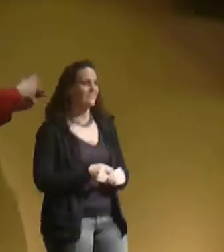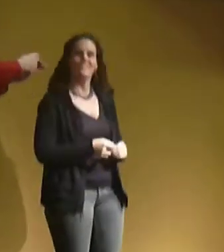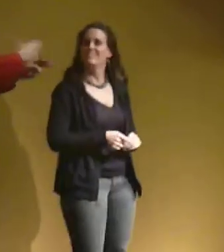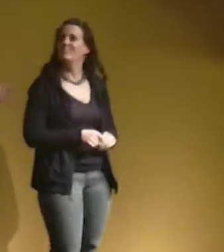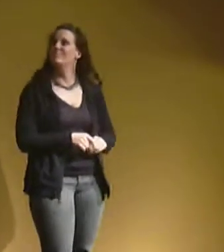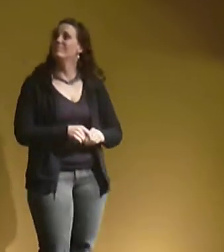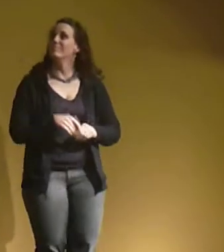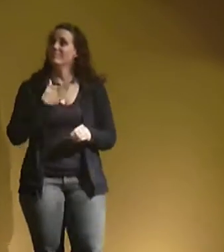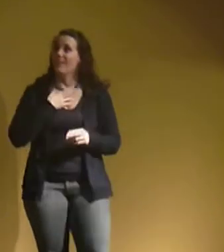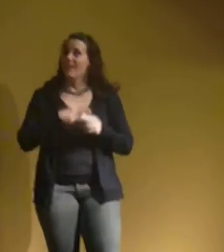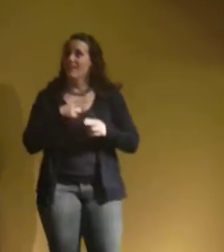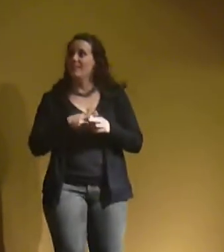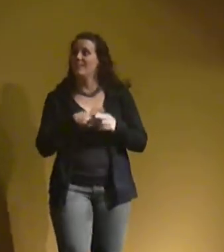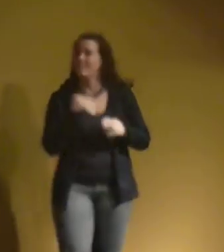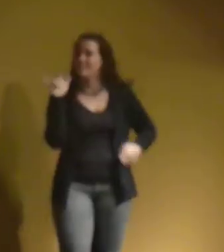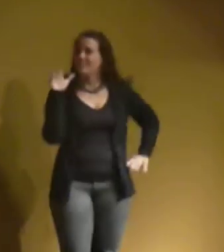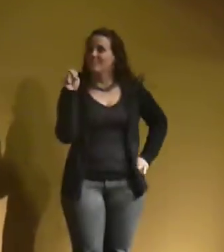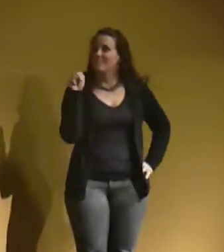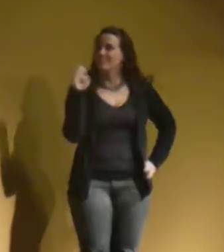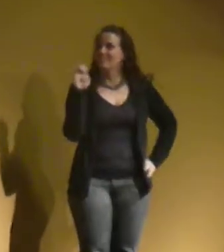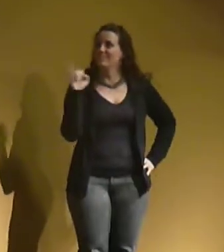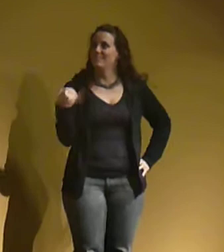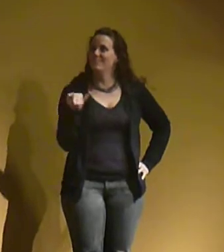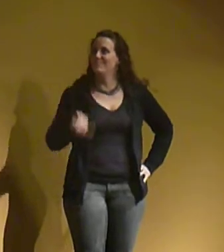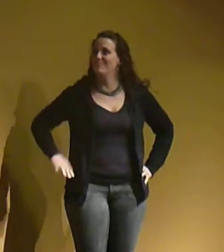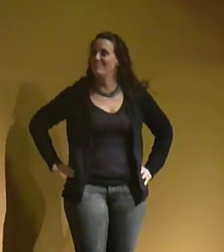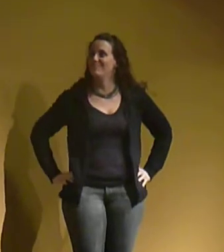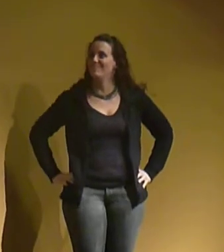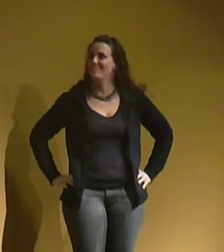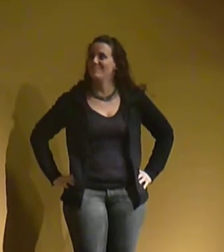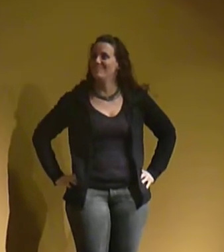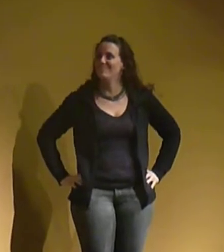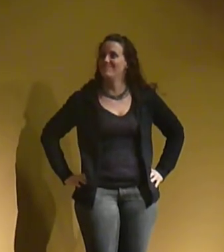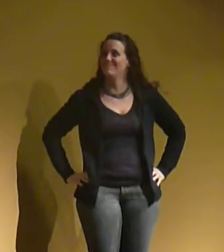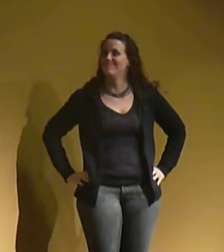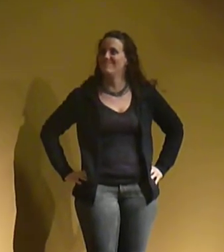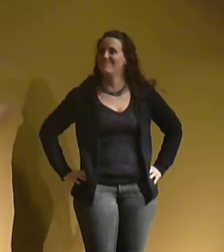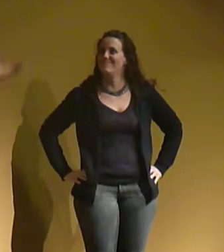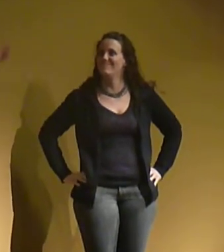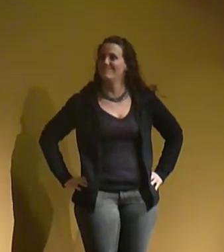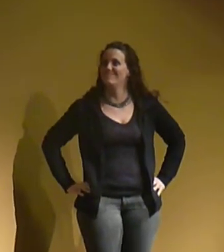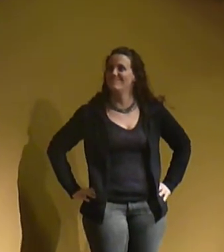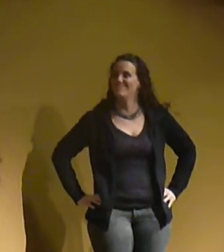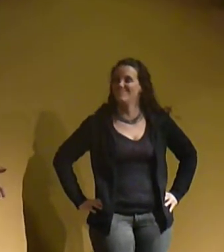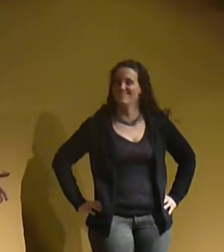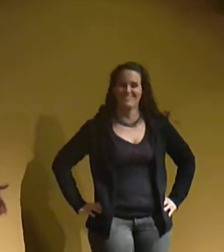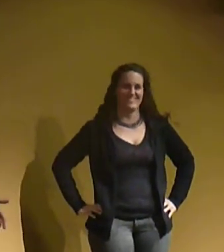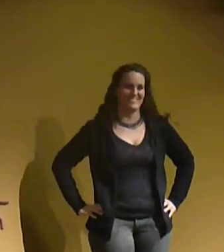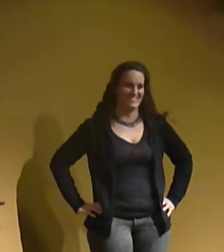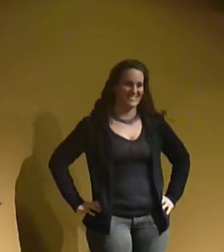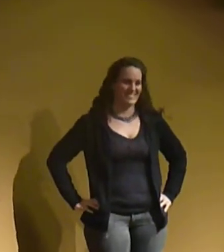What's your name please? Sure, Yeah, My Name's Ynnej! is she being a smart-ass?? Geez...